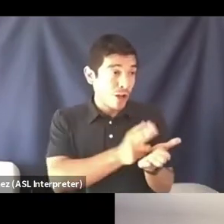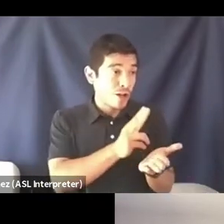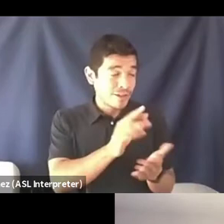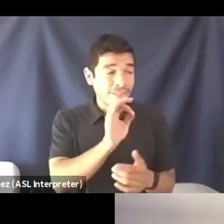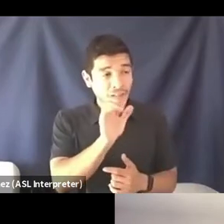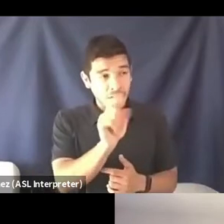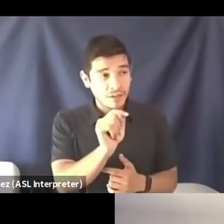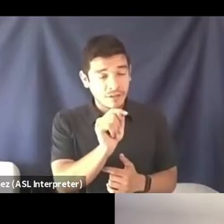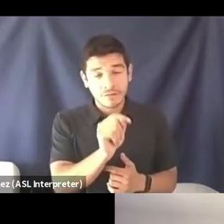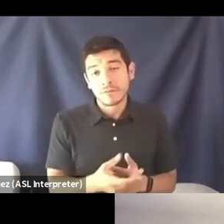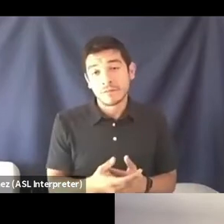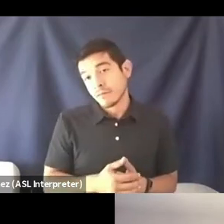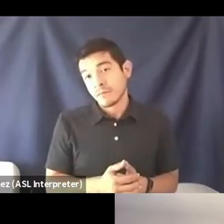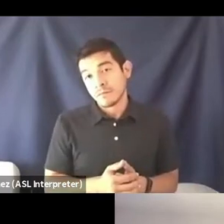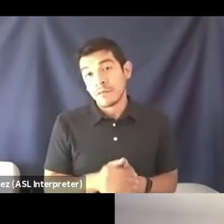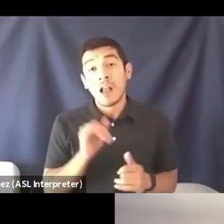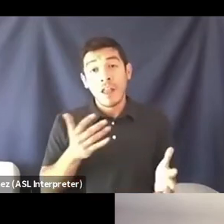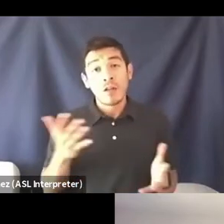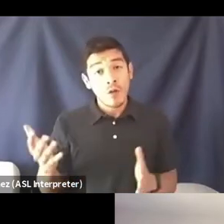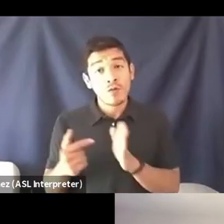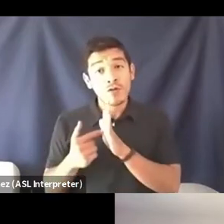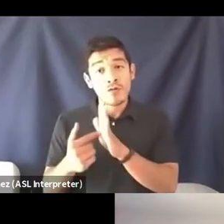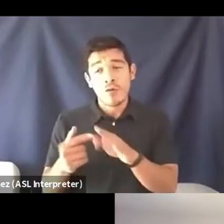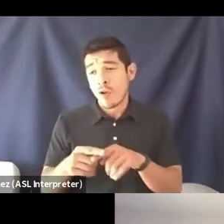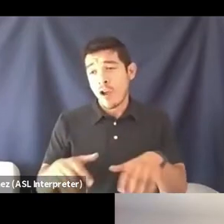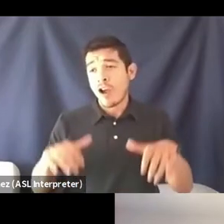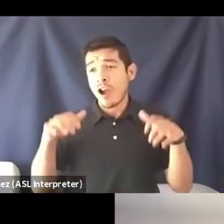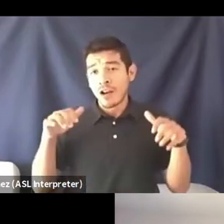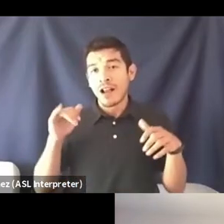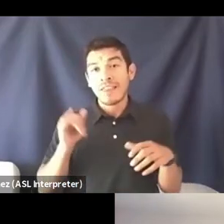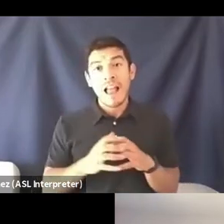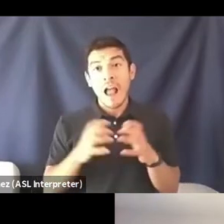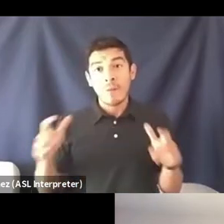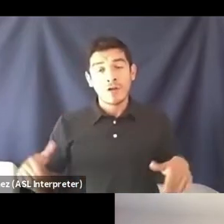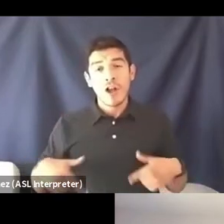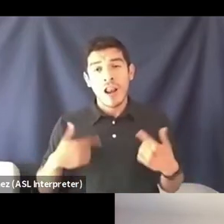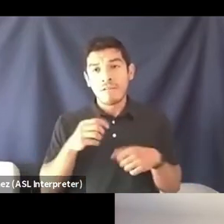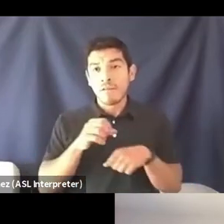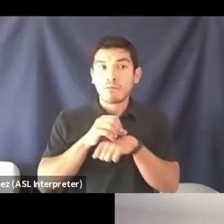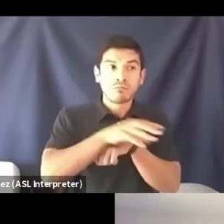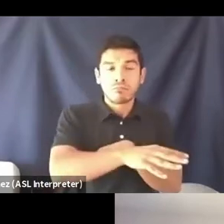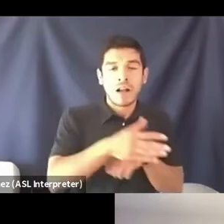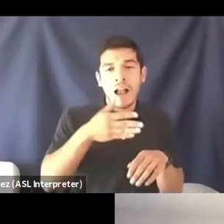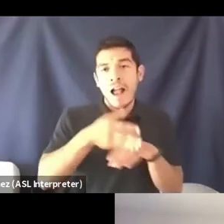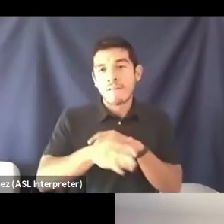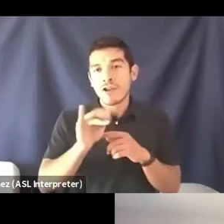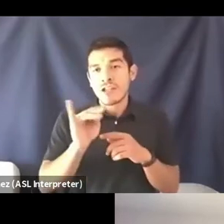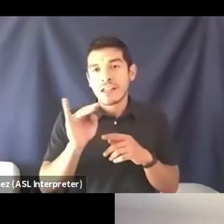And that's what they wanted to show to the audience. How much their life has been changed after all this happened.